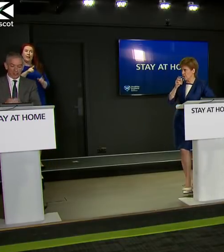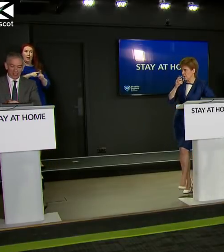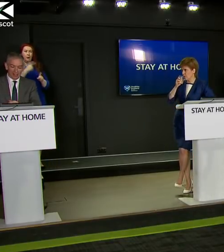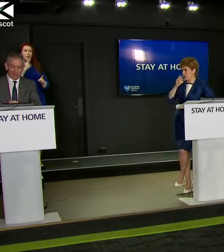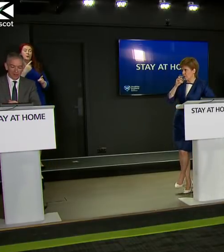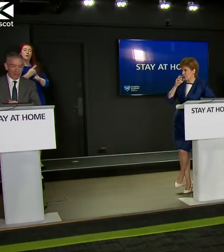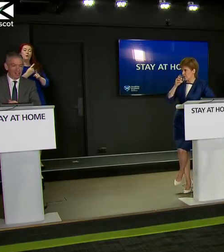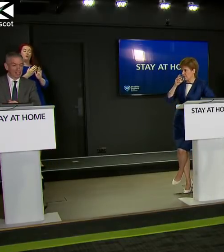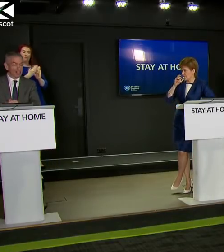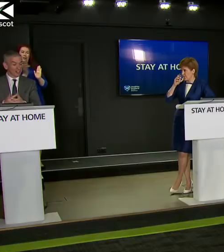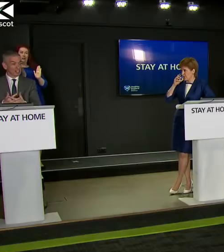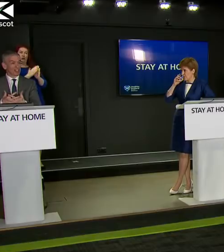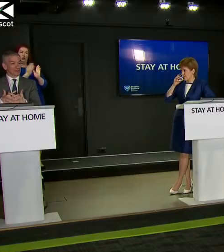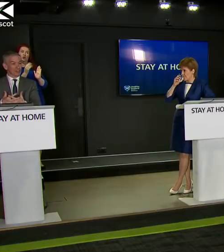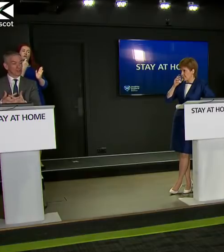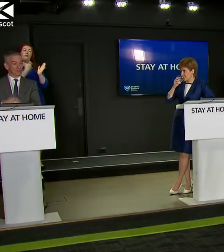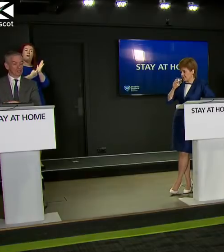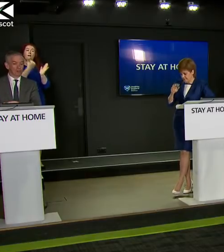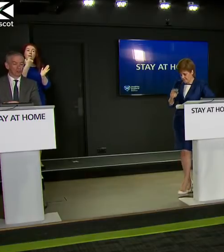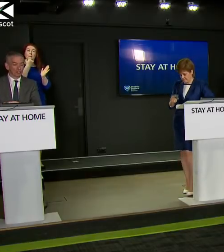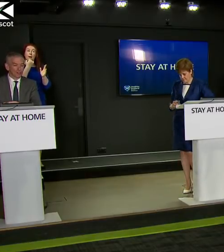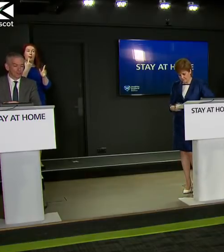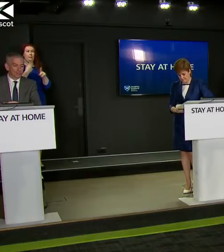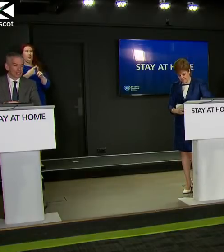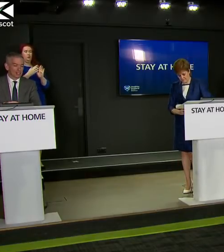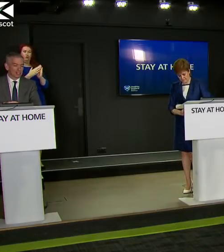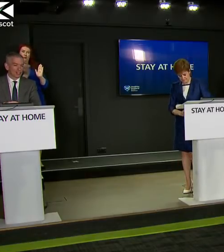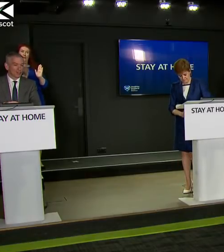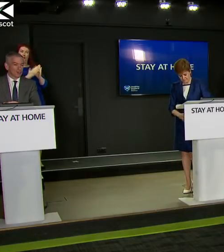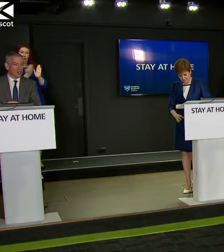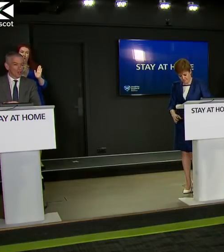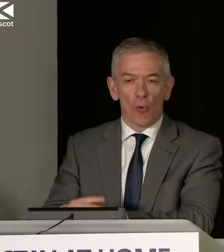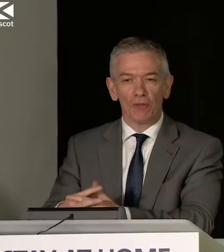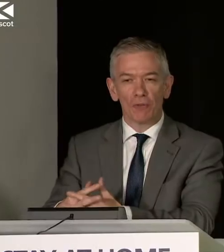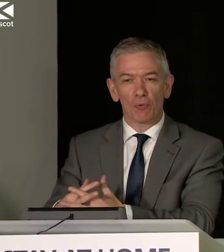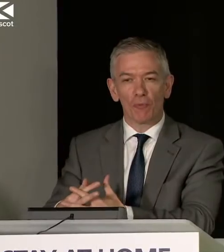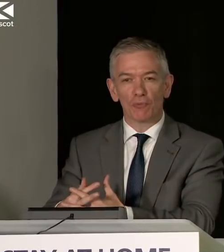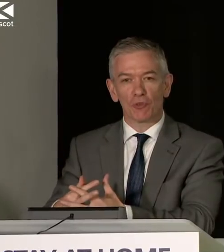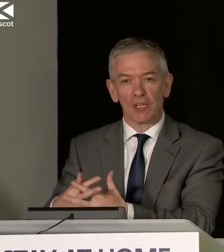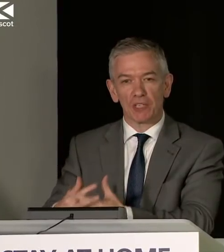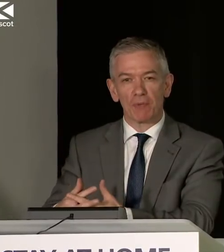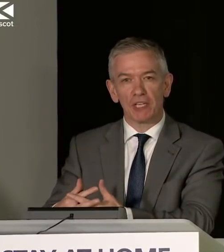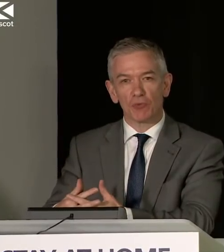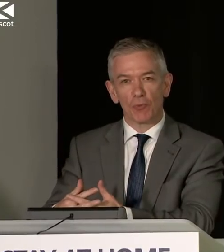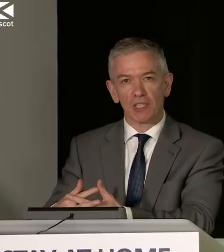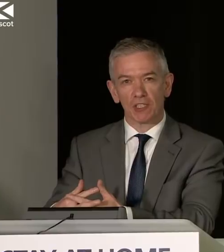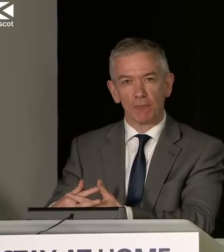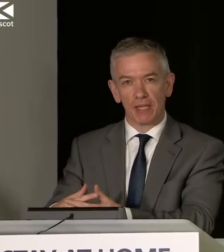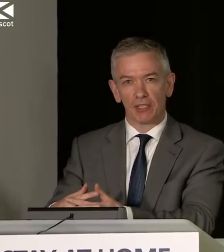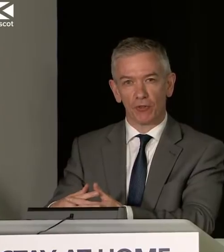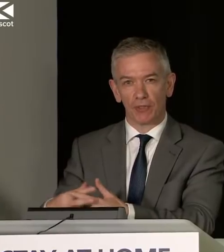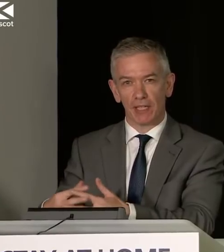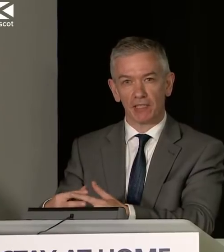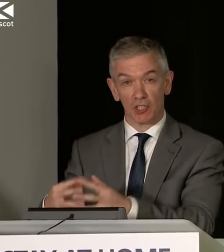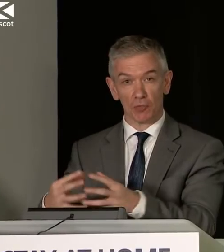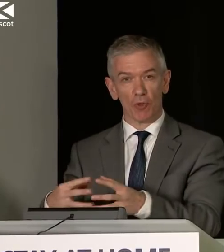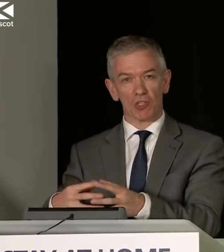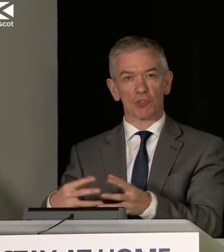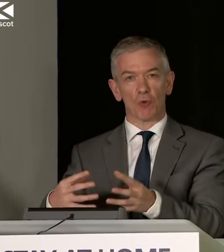for R here, and I think that's really, really important that we take that into account. One of the problems that we experience when we start to break down data into smaller and